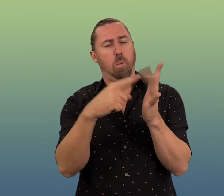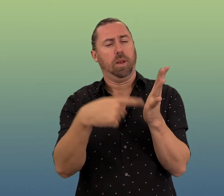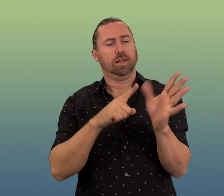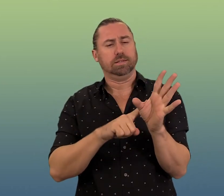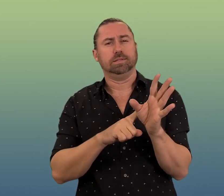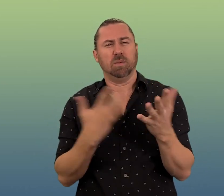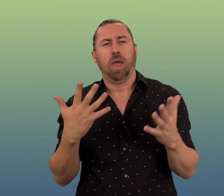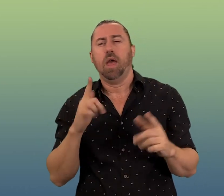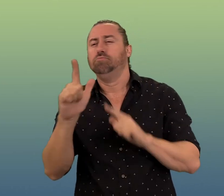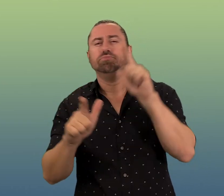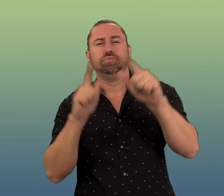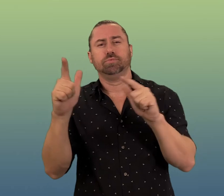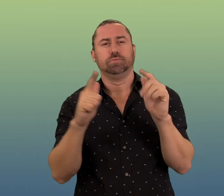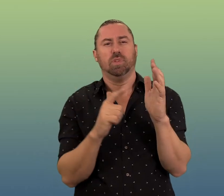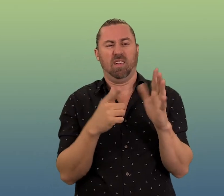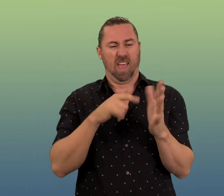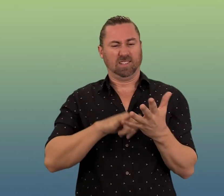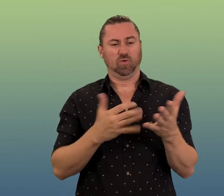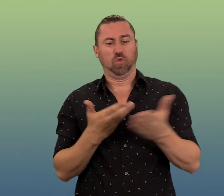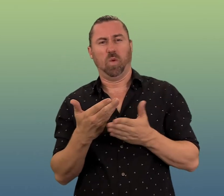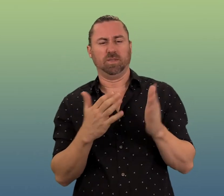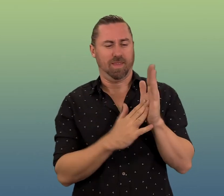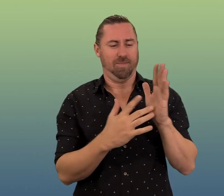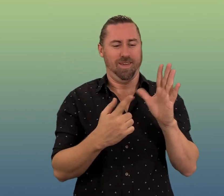Mobility as a Service, MAAS.